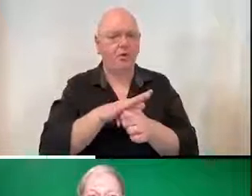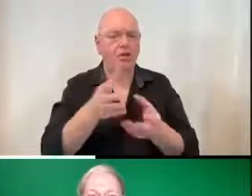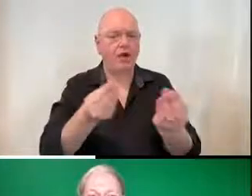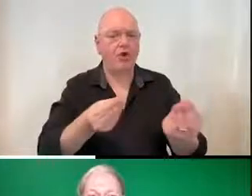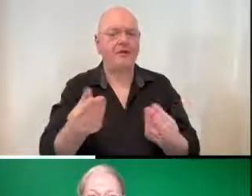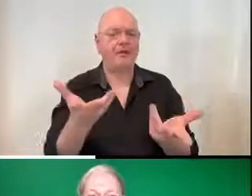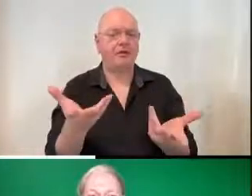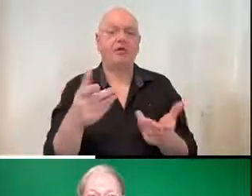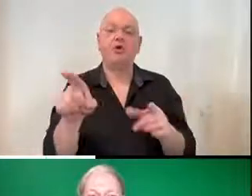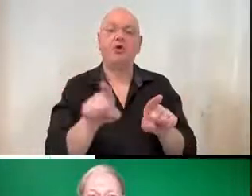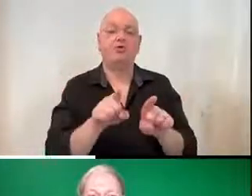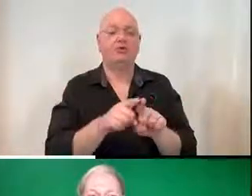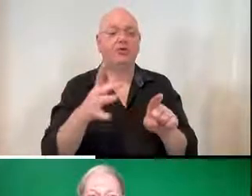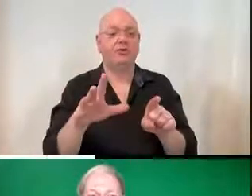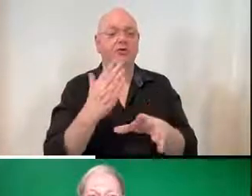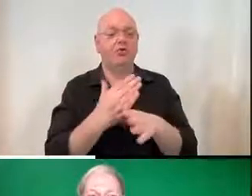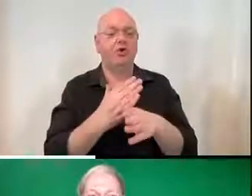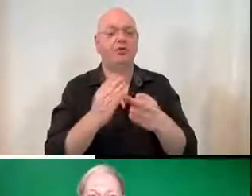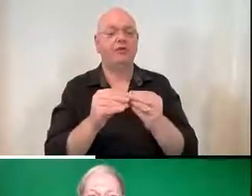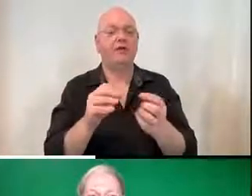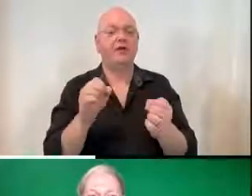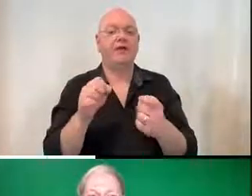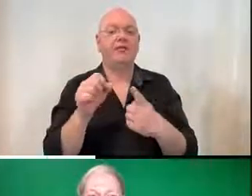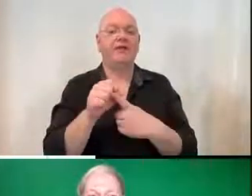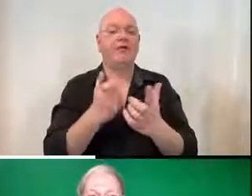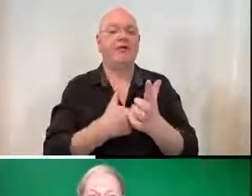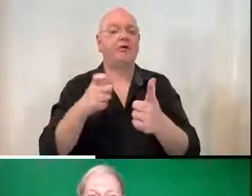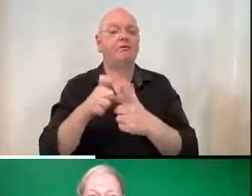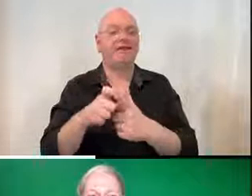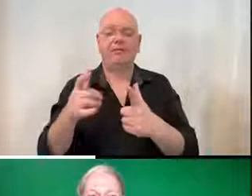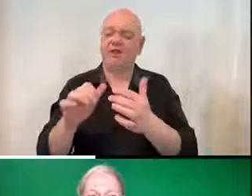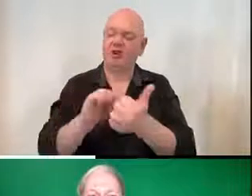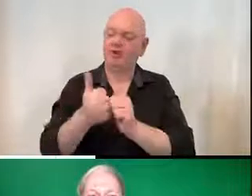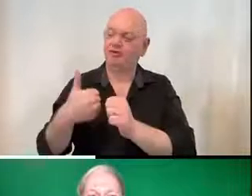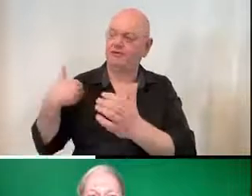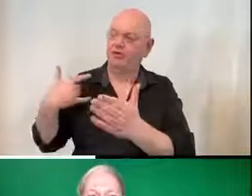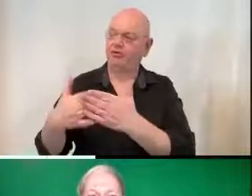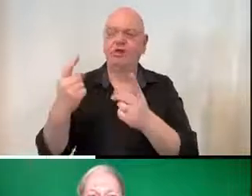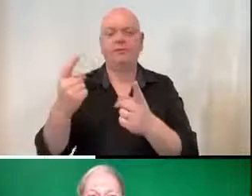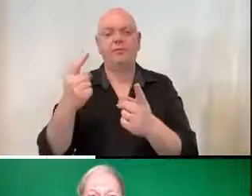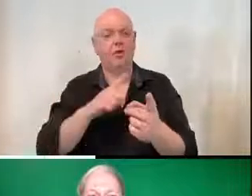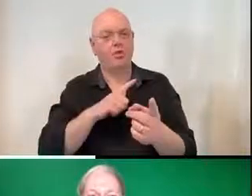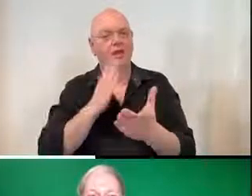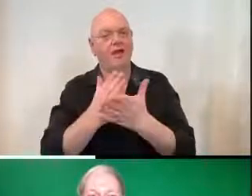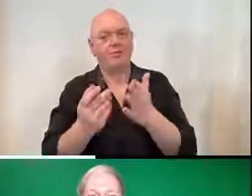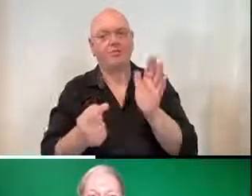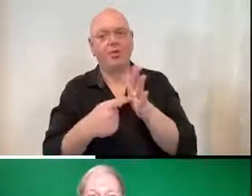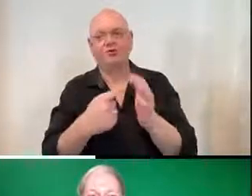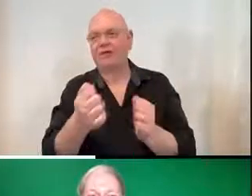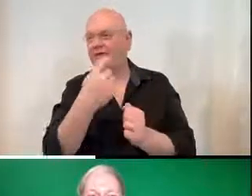In terms of operational consideration, I won't read through this, but just to say we've had a really wide